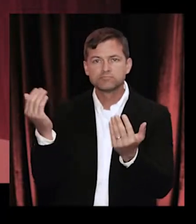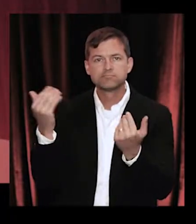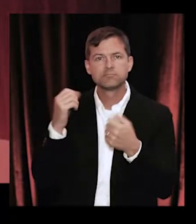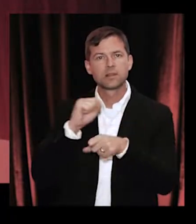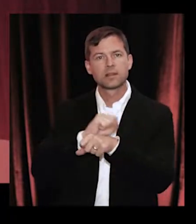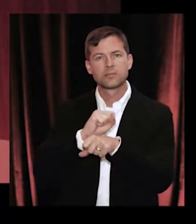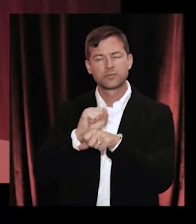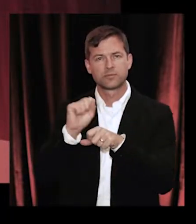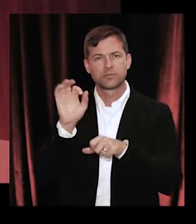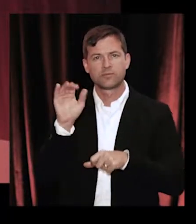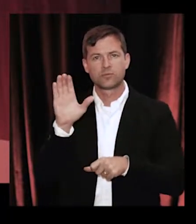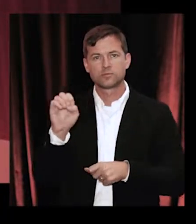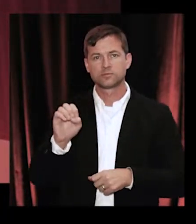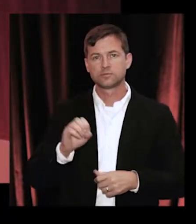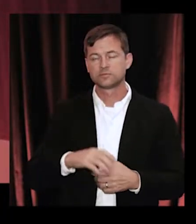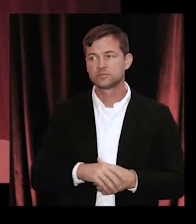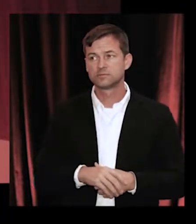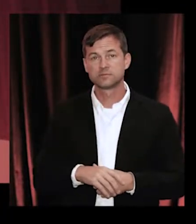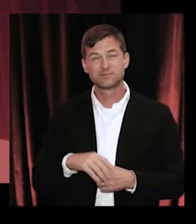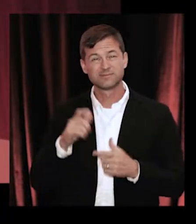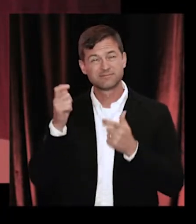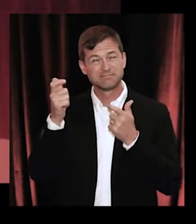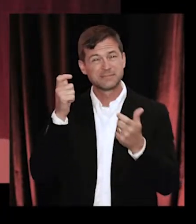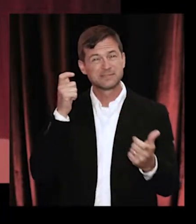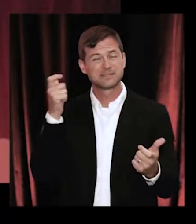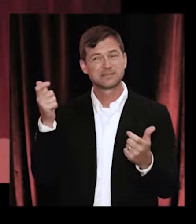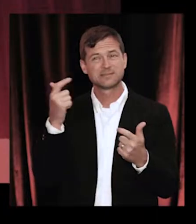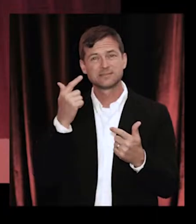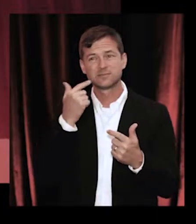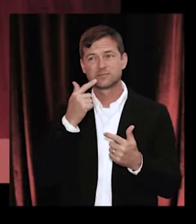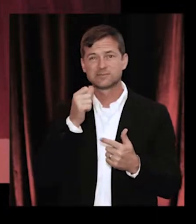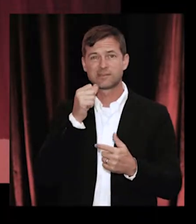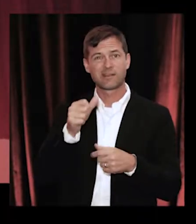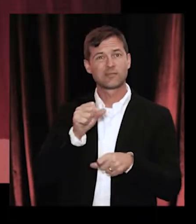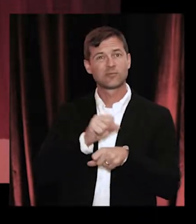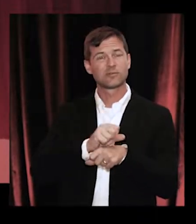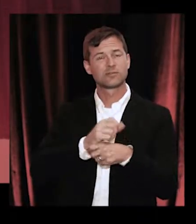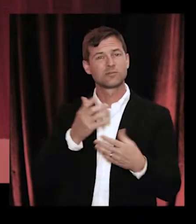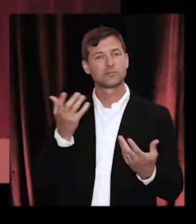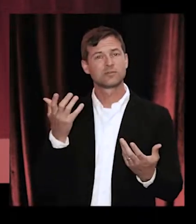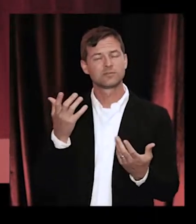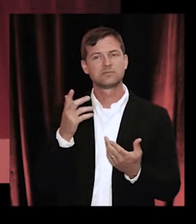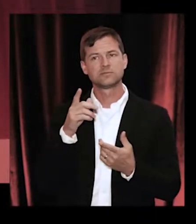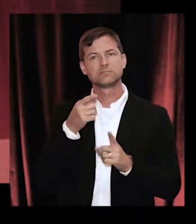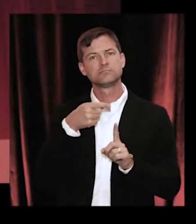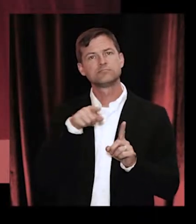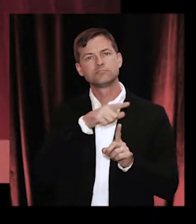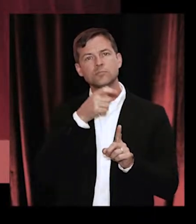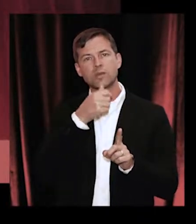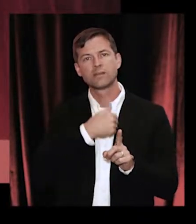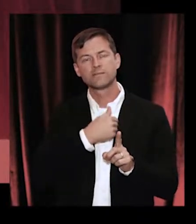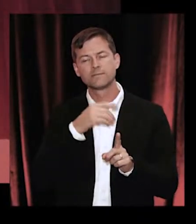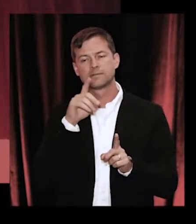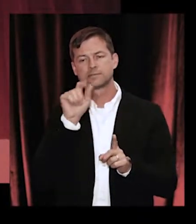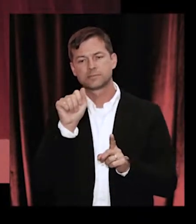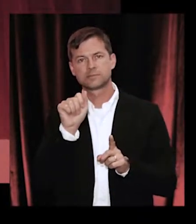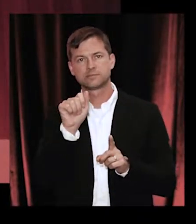The largest groups sitting on the sidelines are individuals with disabilities. We've got to figure out how to get them in the game,